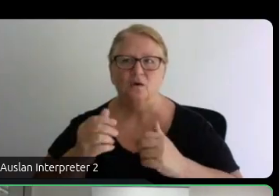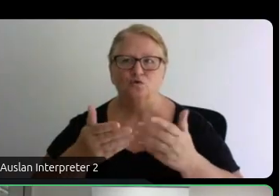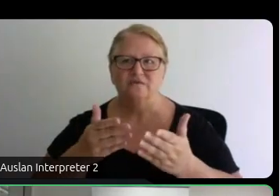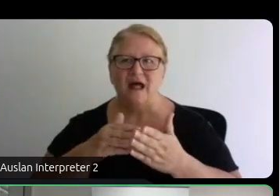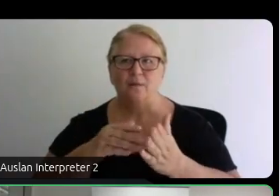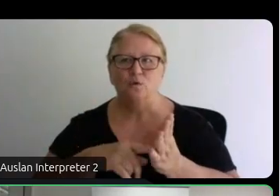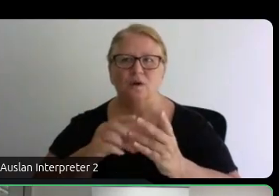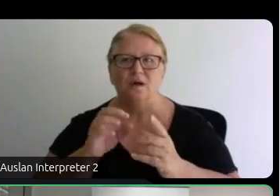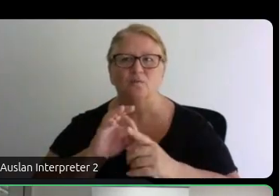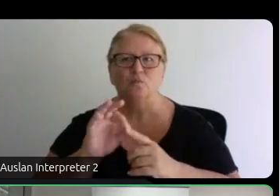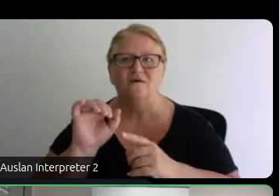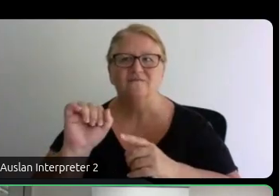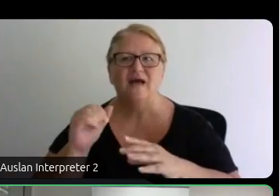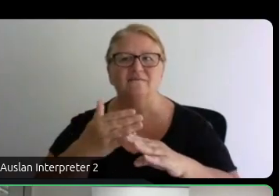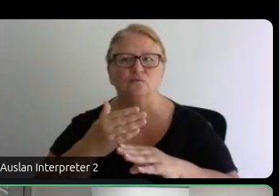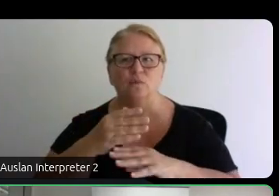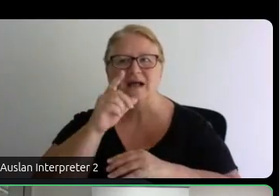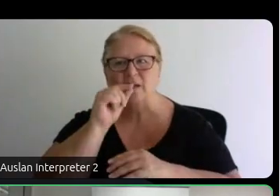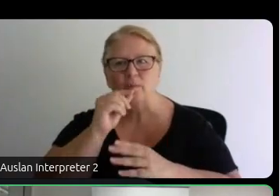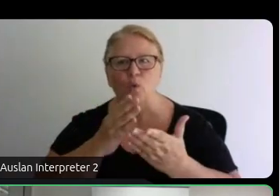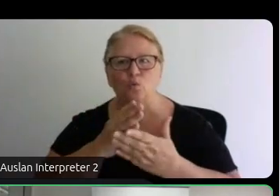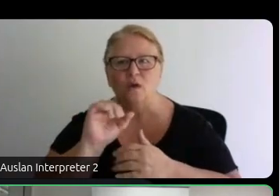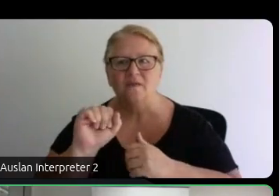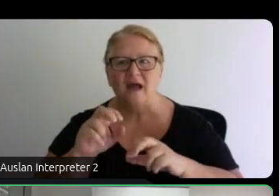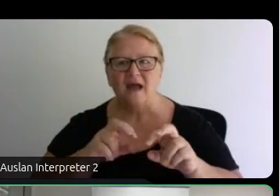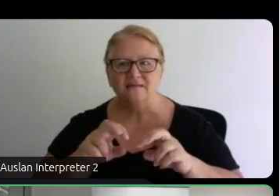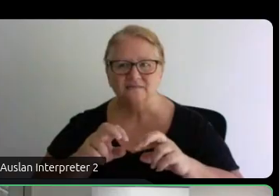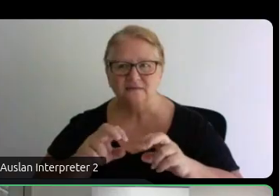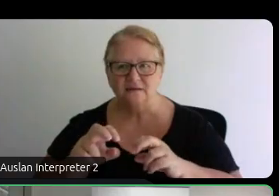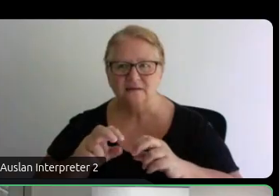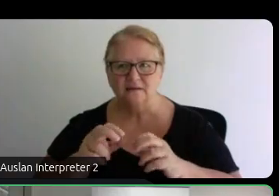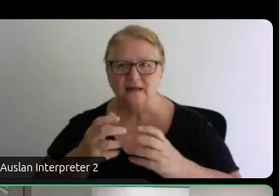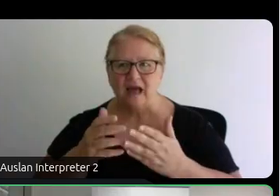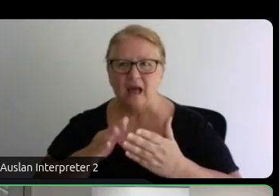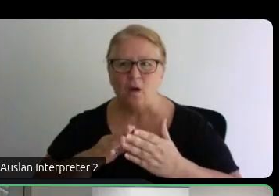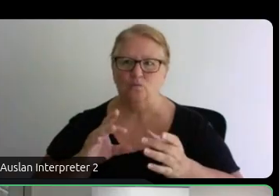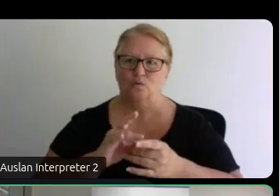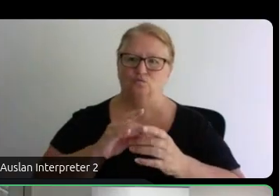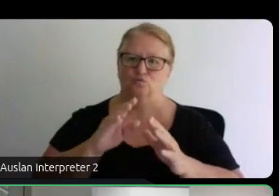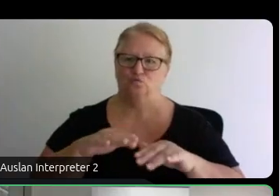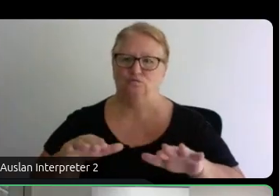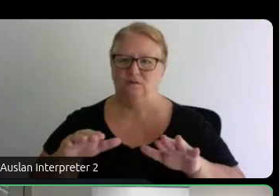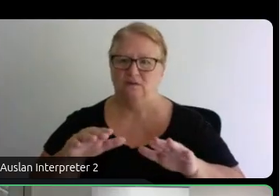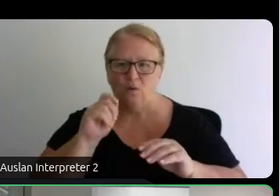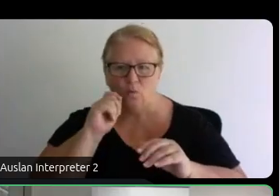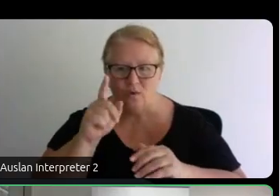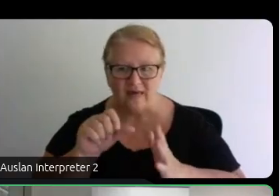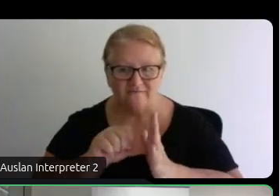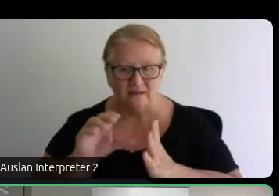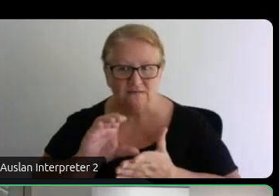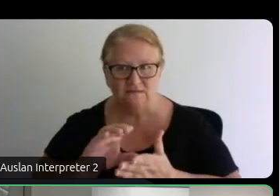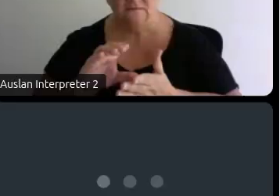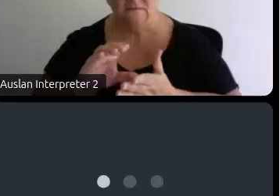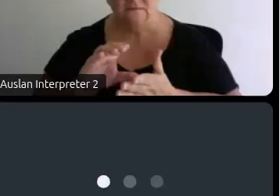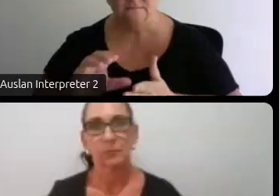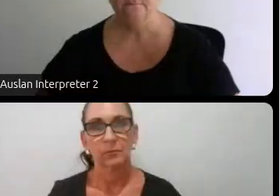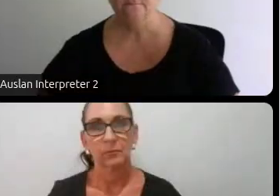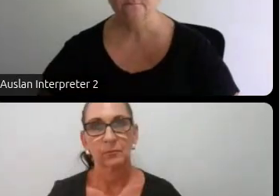functional capacity through the activities they engage children in. Would that be funded?